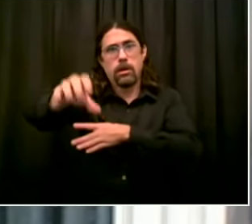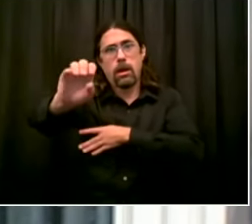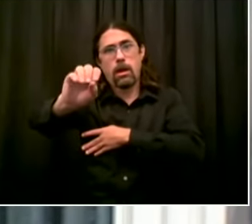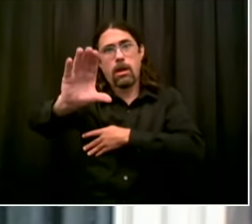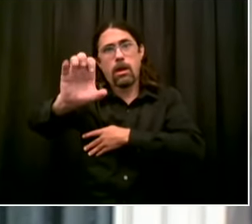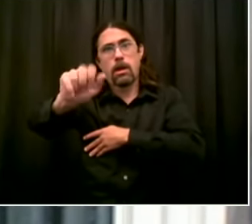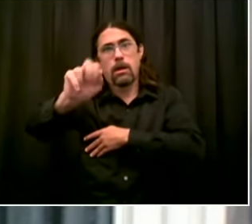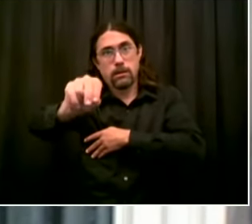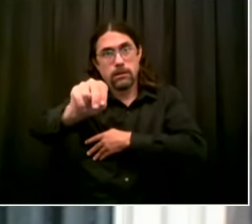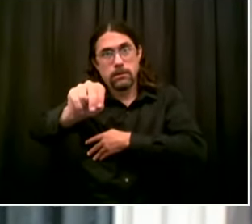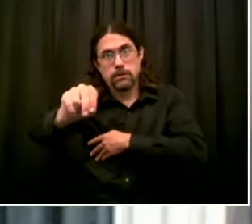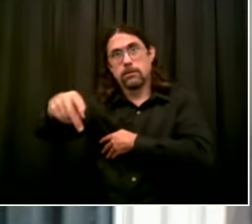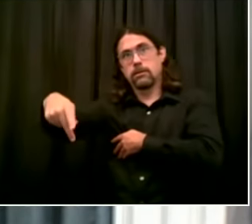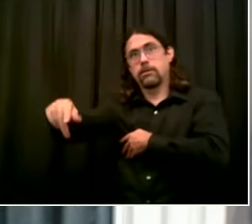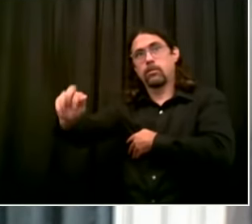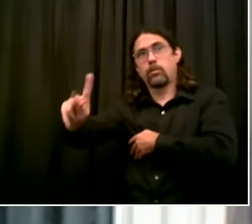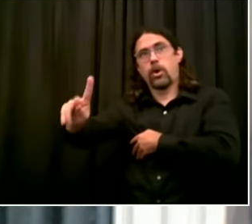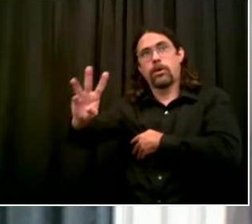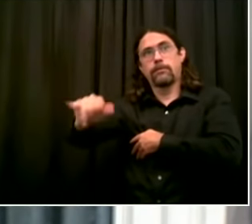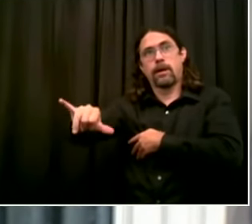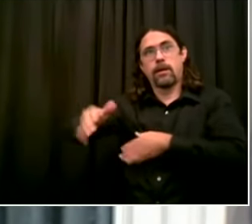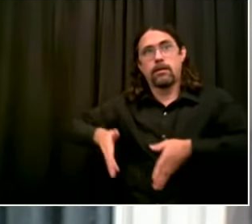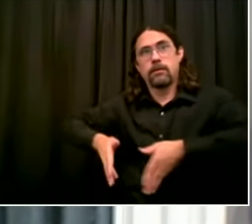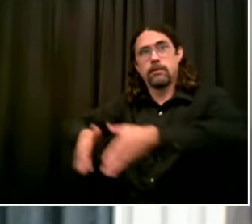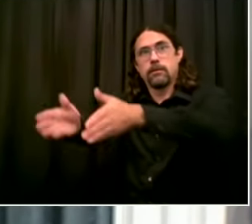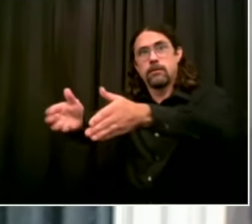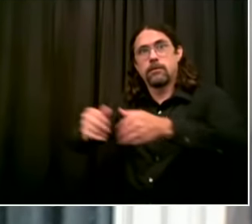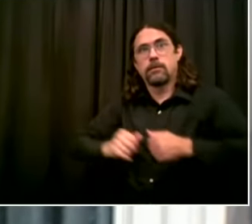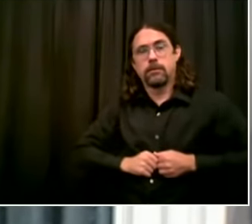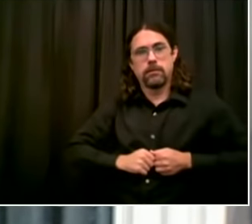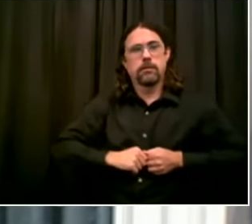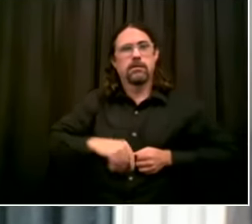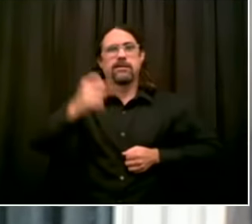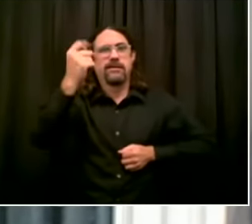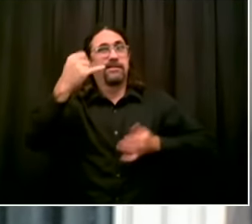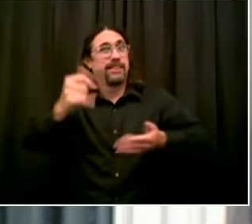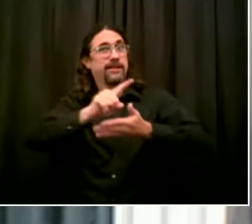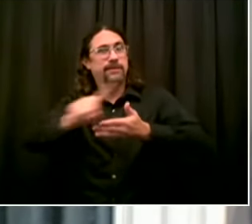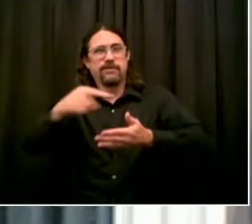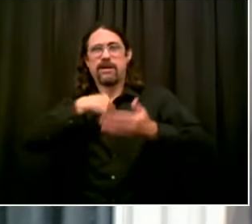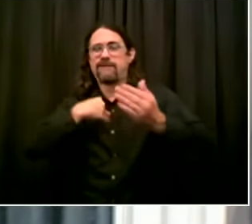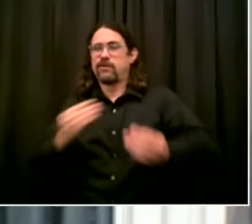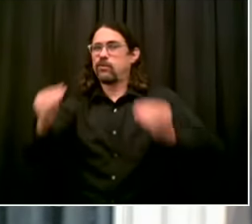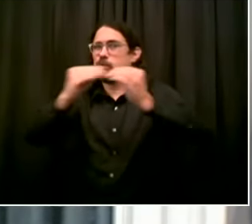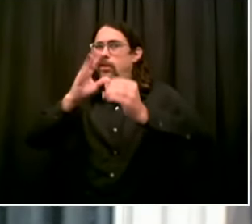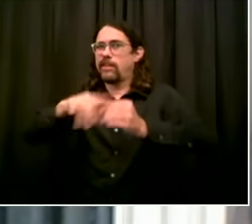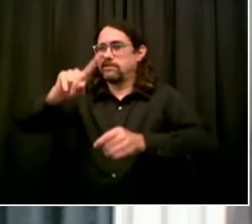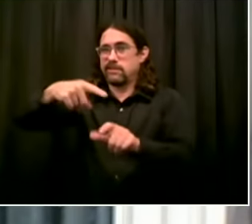HAVE BEEN DETECTE DIN THAT OCEAN PARKWAY CLUSTER THAT WAS